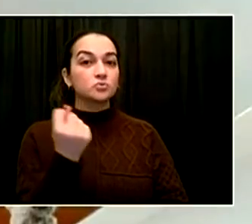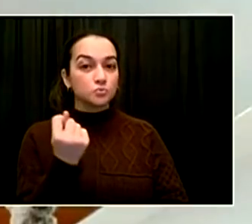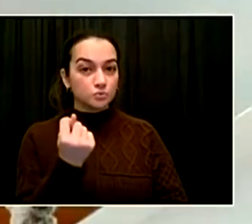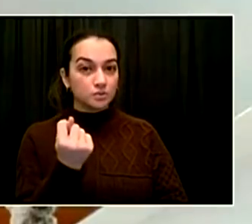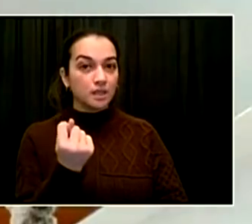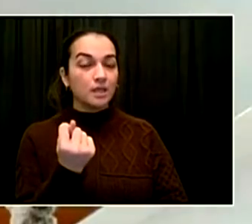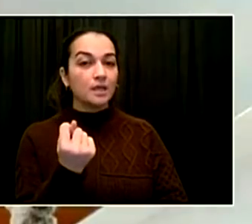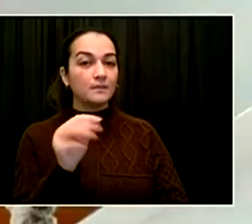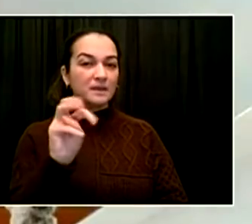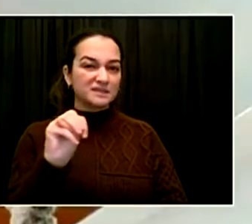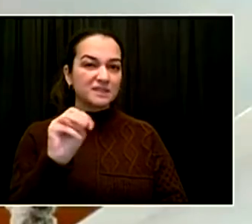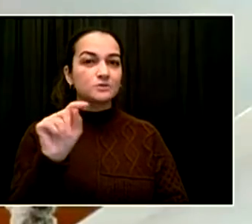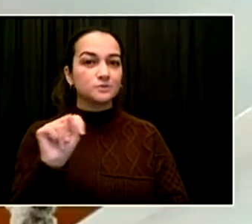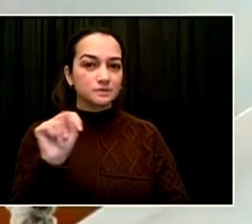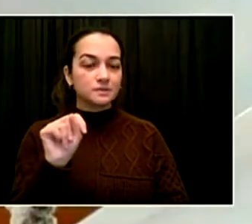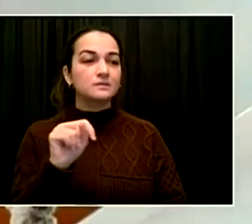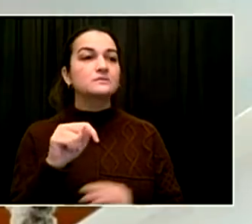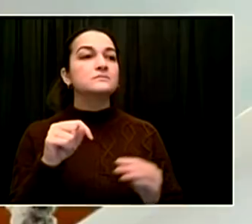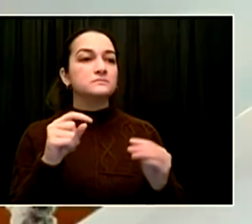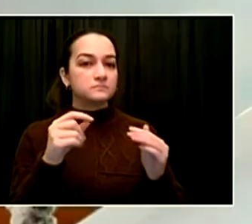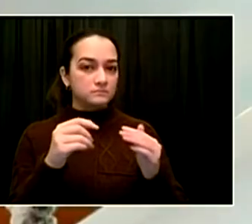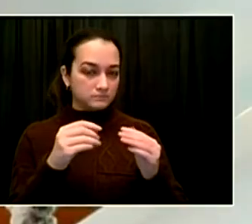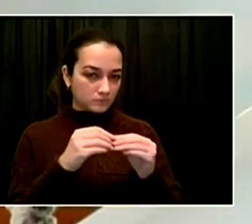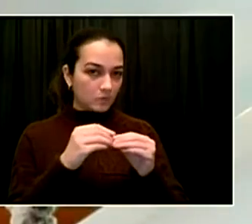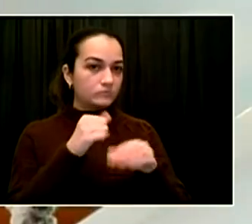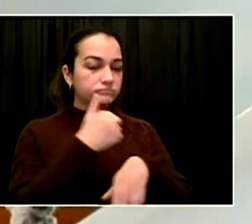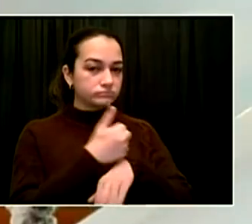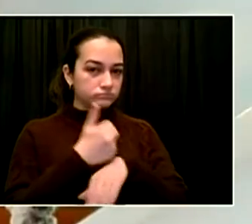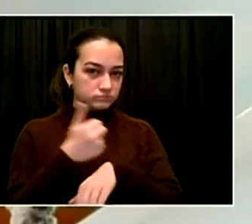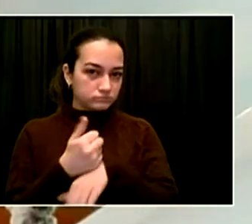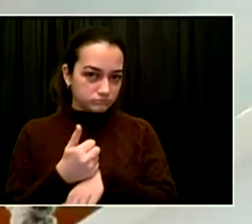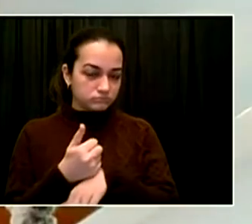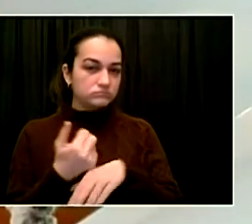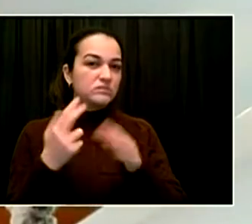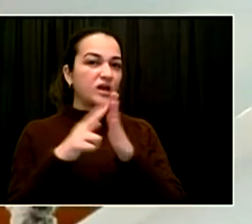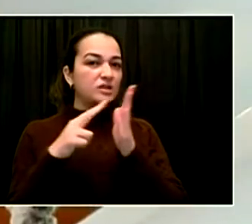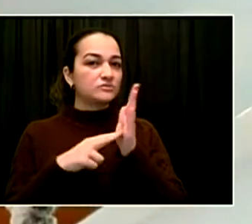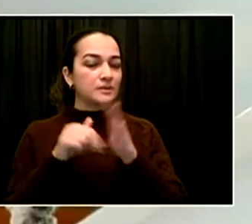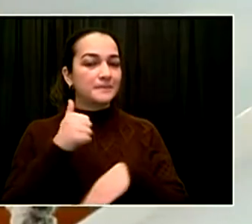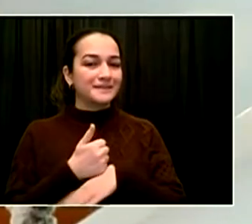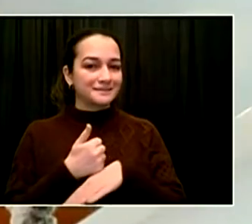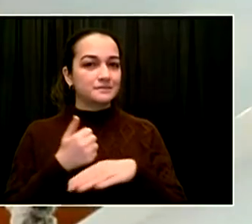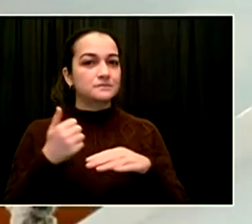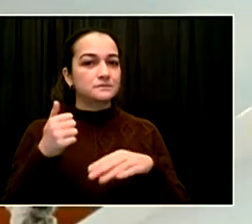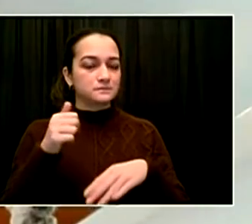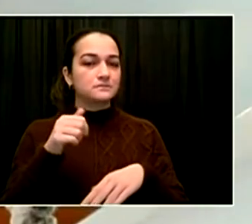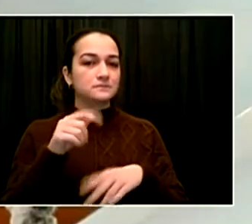BACK TO OPEN NEW SITES BREAKING DOWN AND HOW THEY'RE BEING RUN